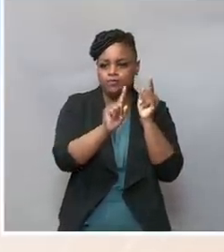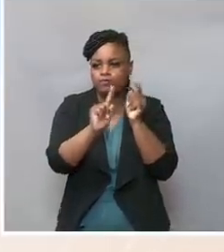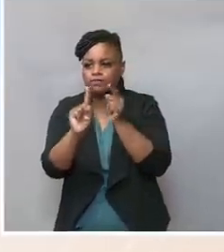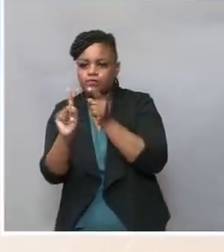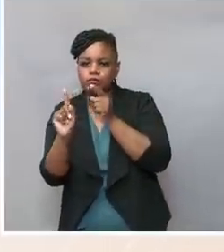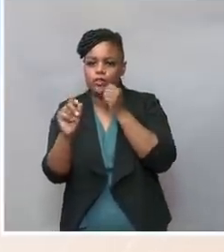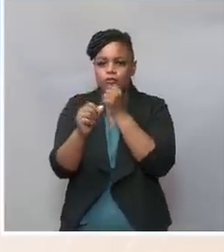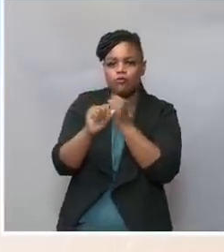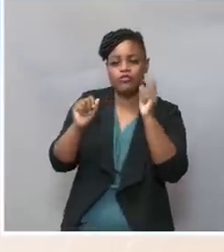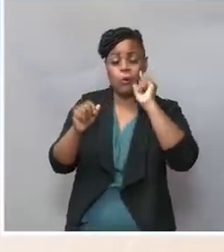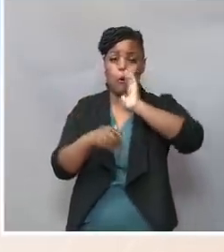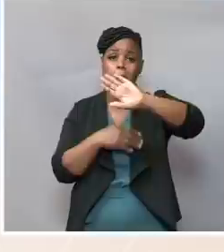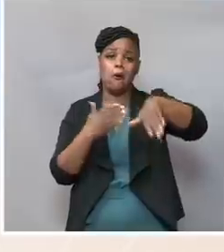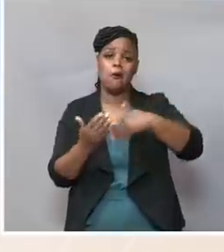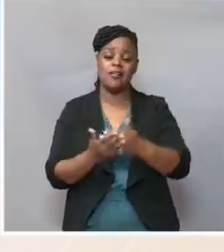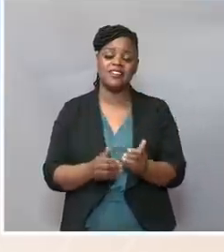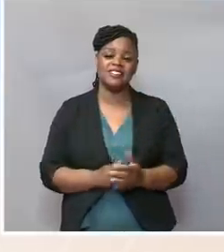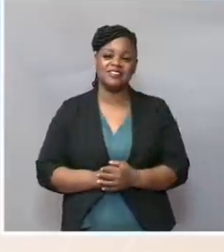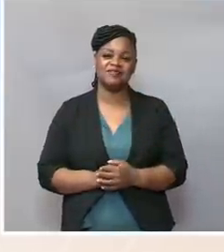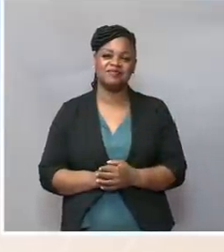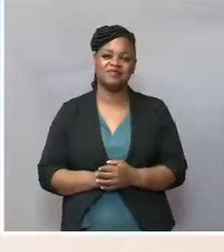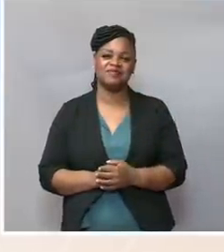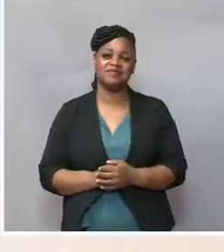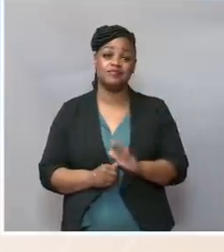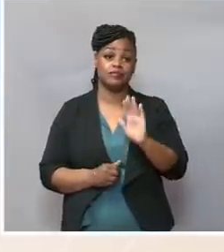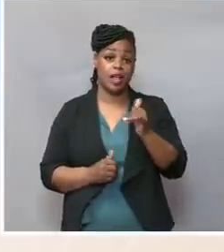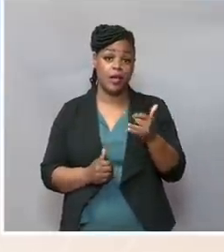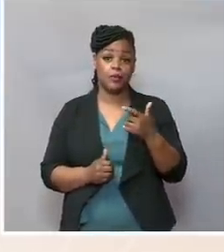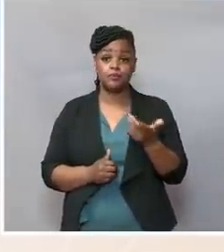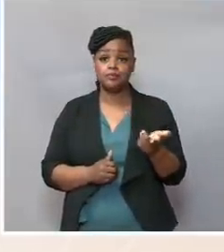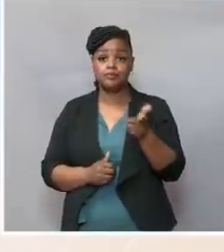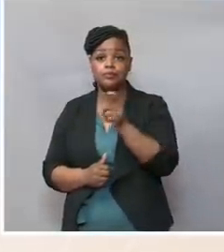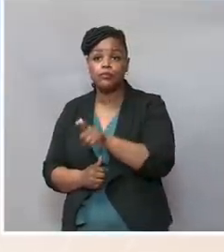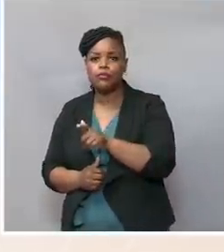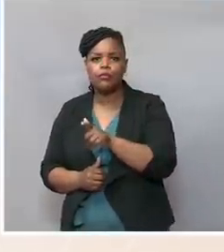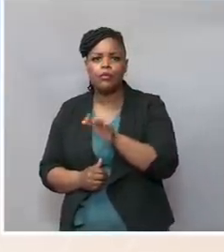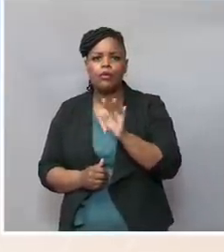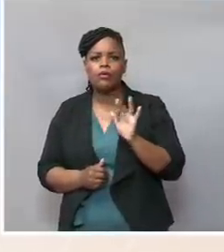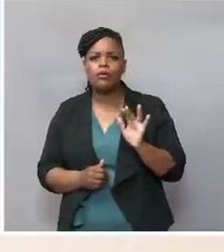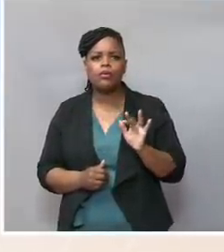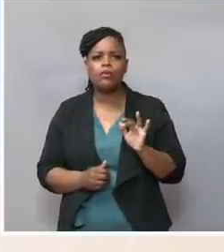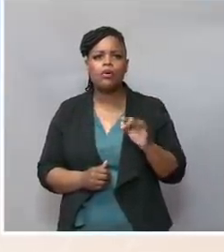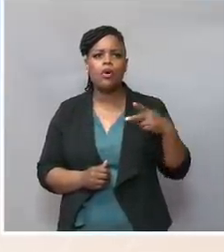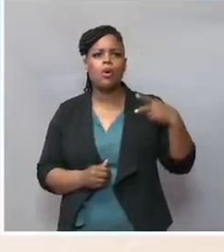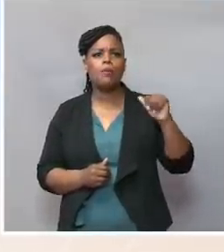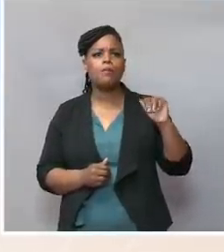Now, I will turn it over to Casimer Rosiecki, who is a park ranger at Gulf Islands National